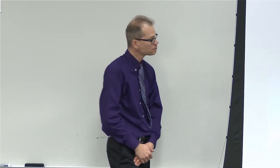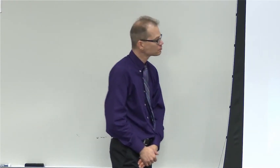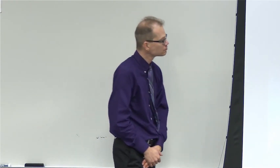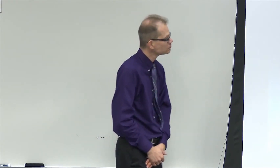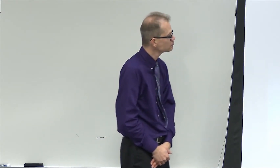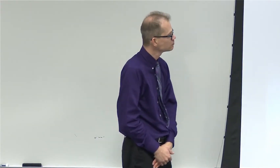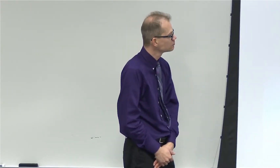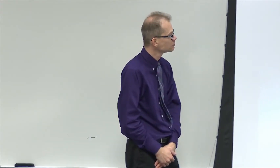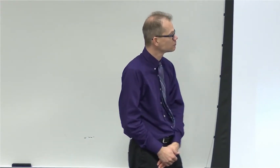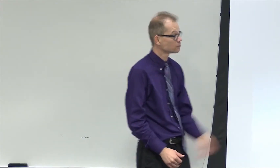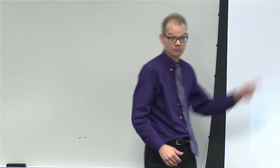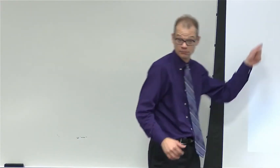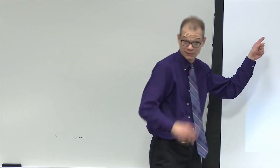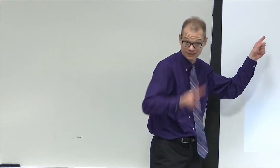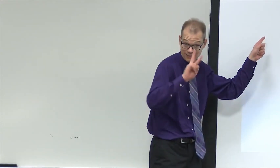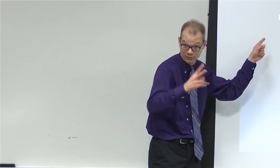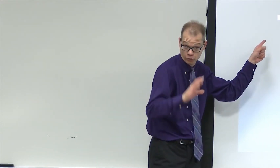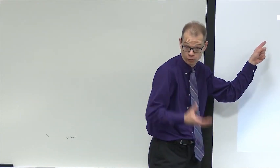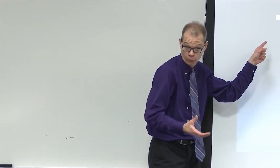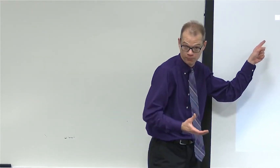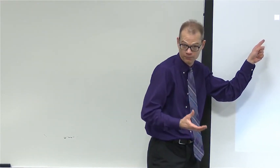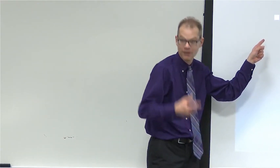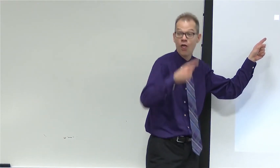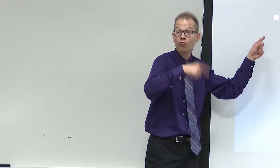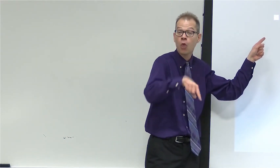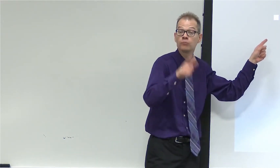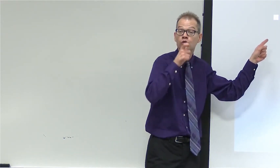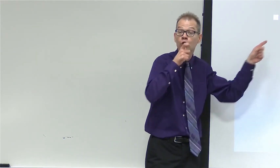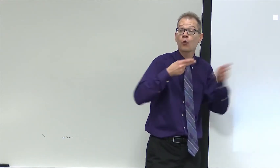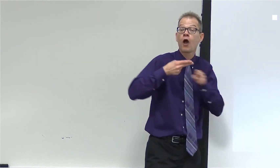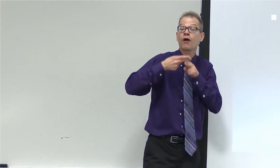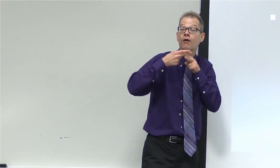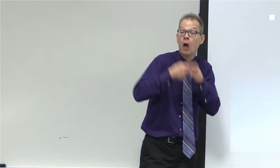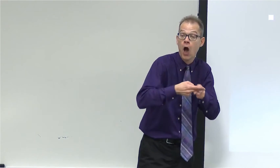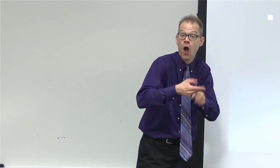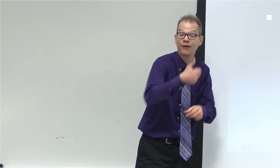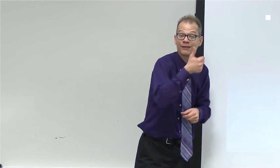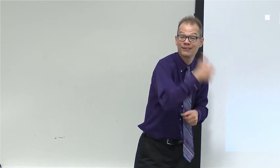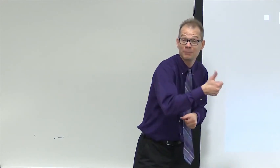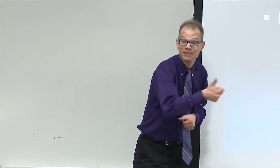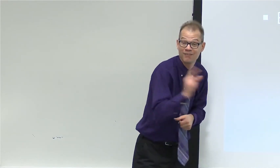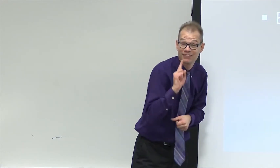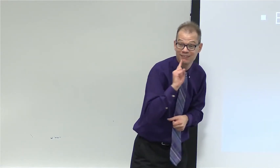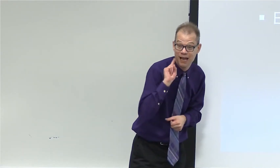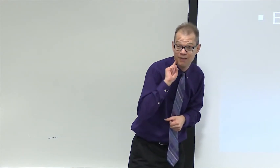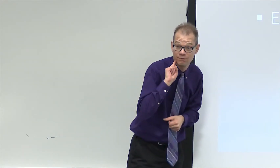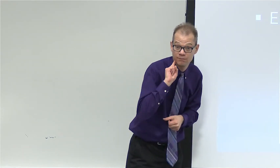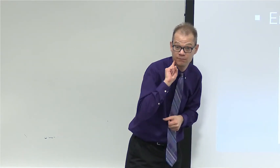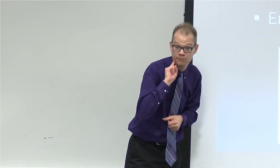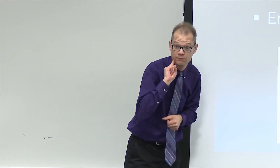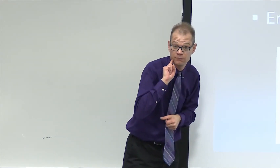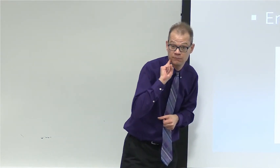to increase your health literacy and knowledge. And also, those who labeled themselves,